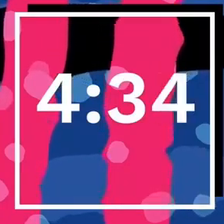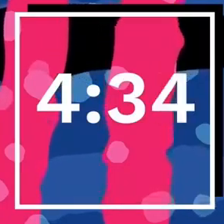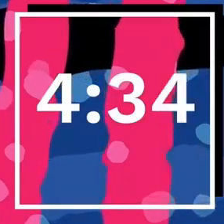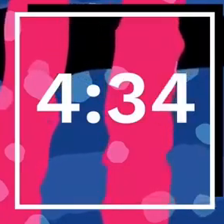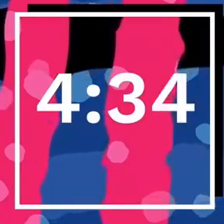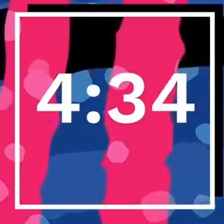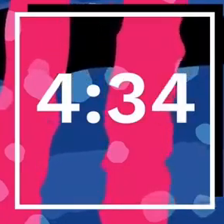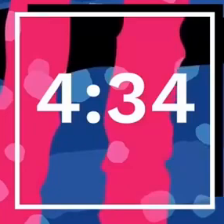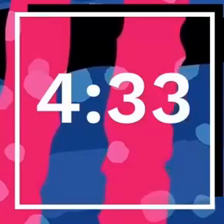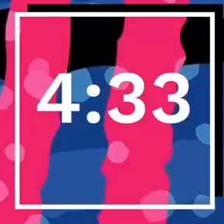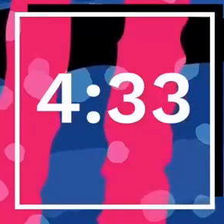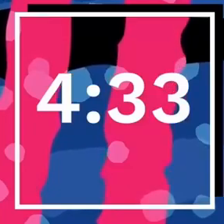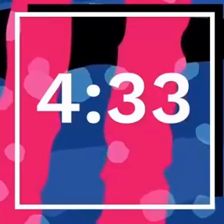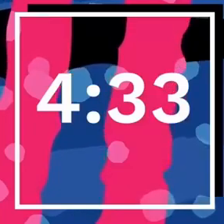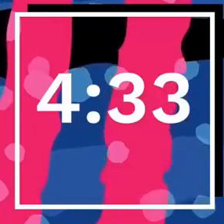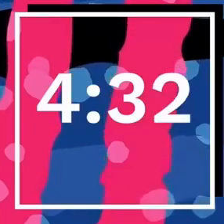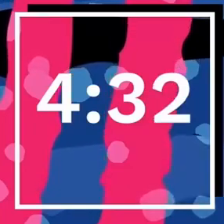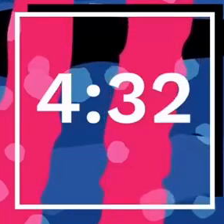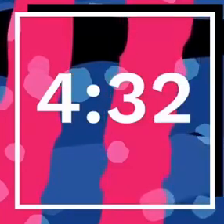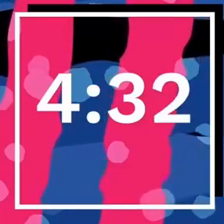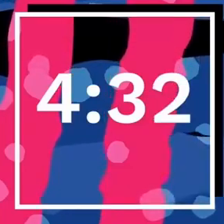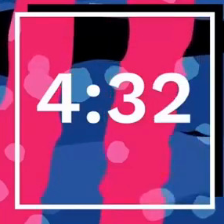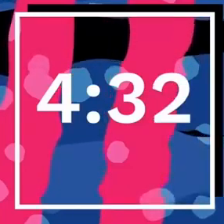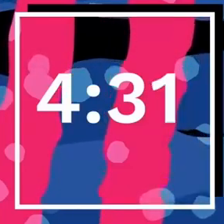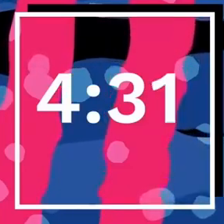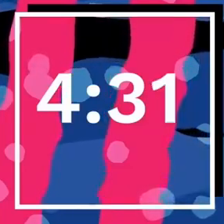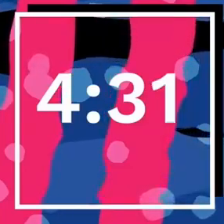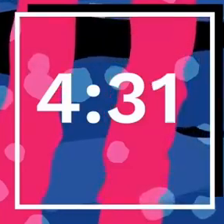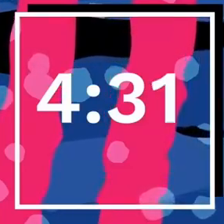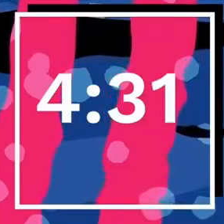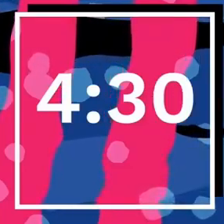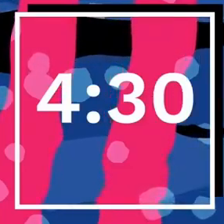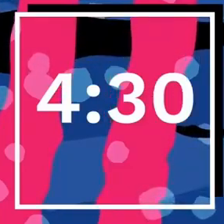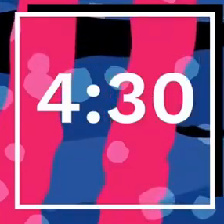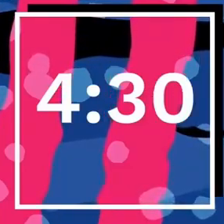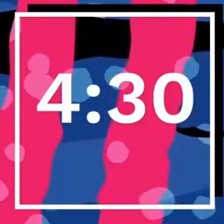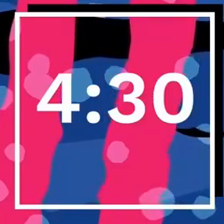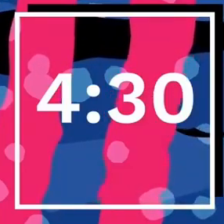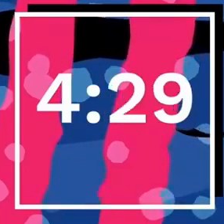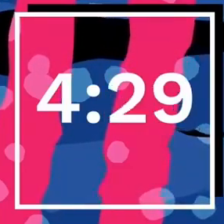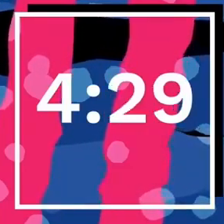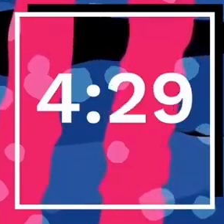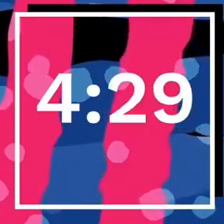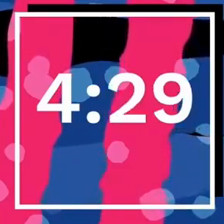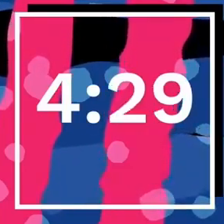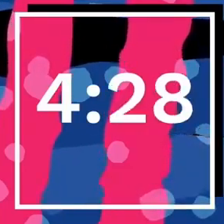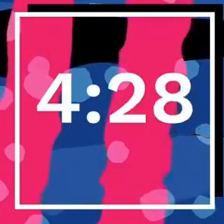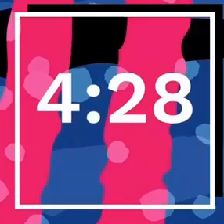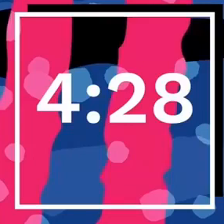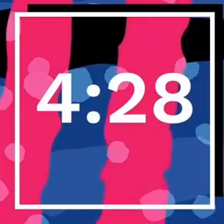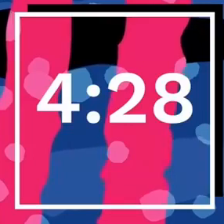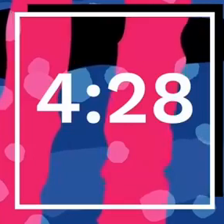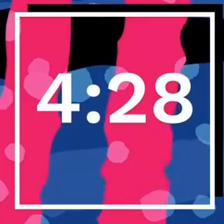JOBS DURING THE PANDEMIC.